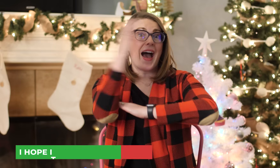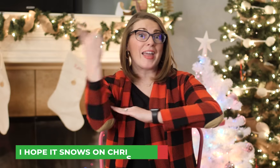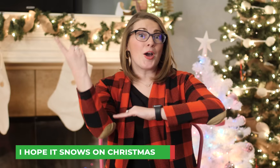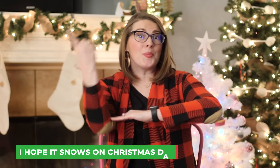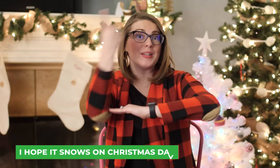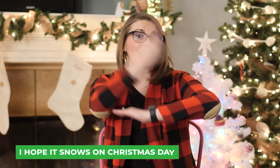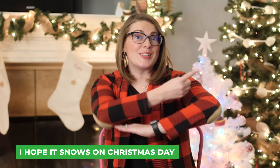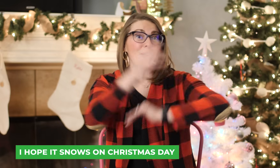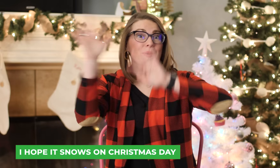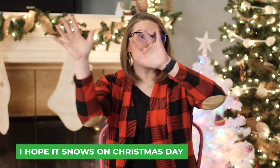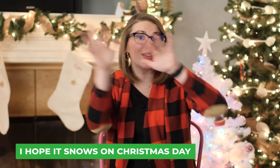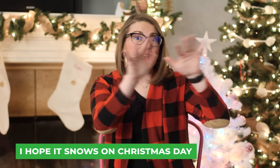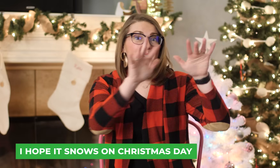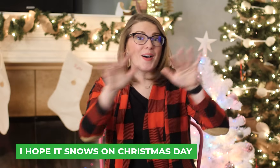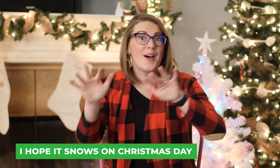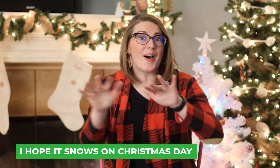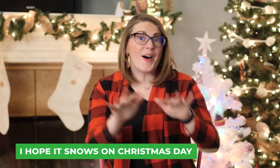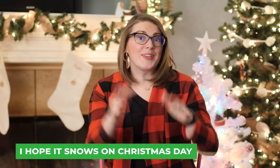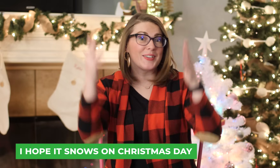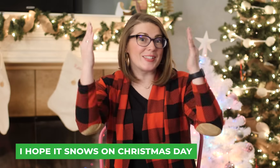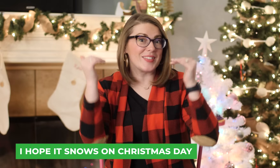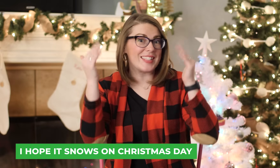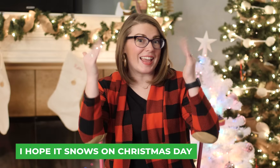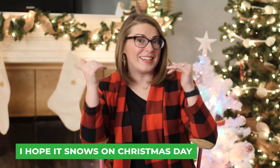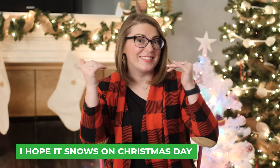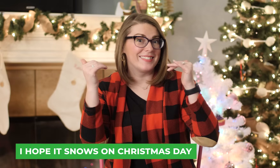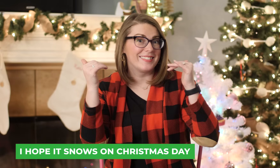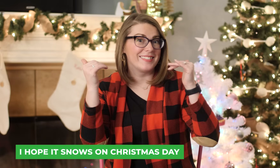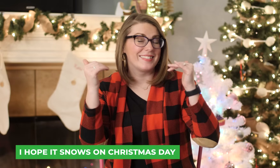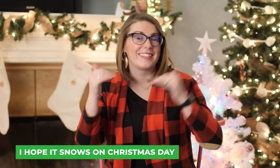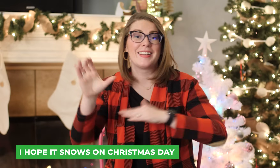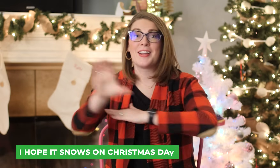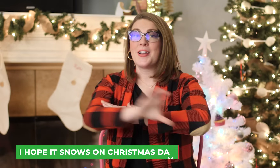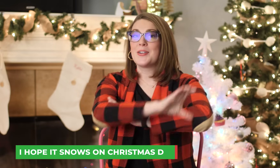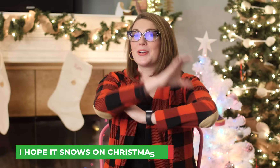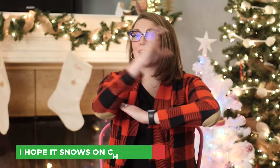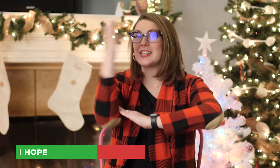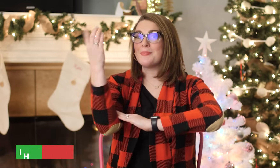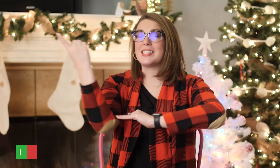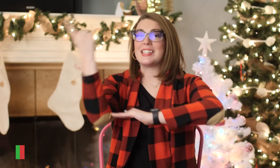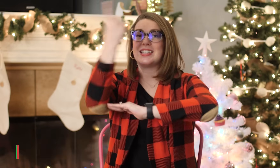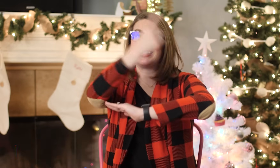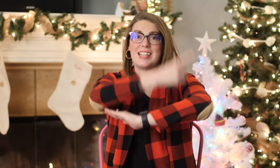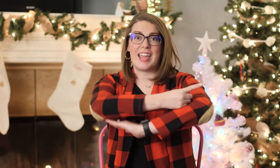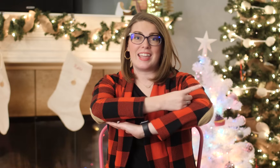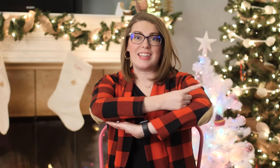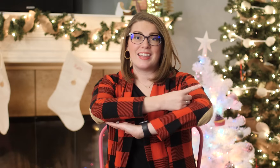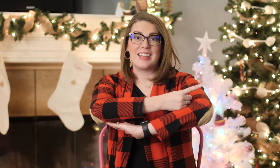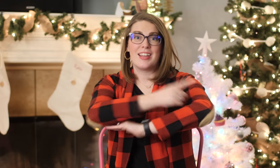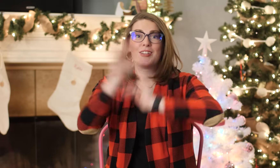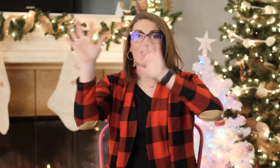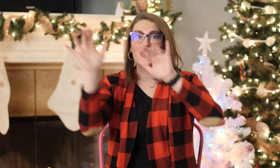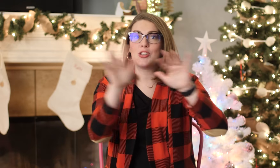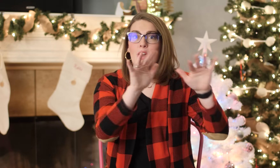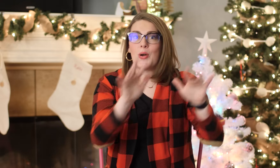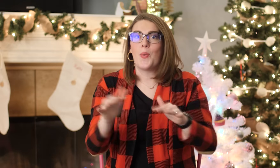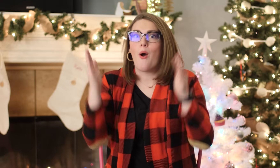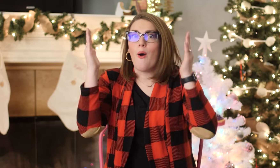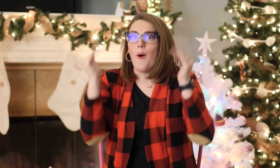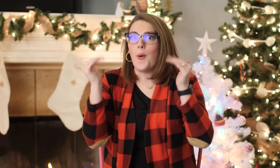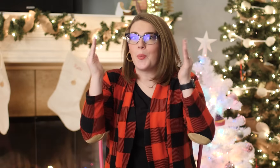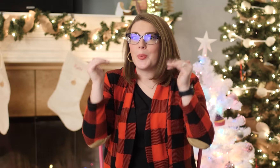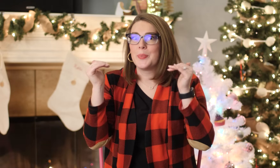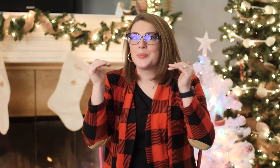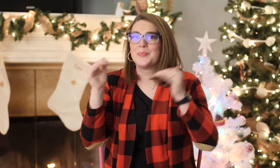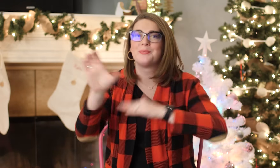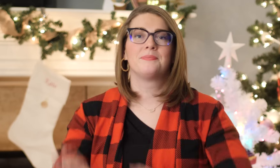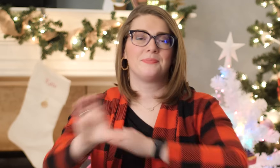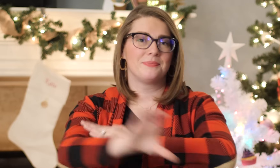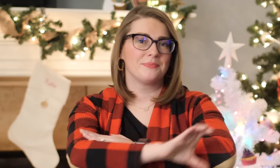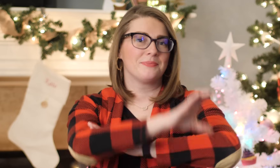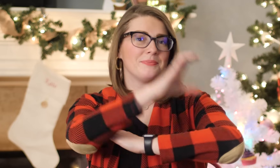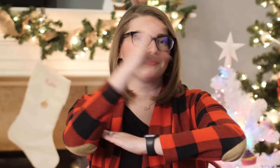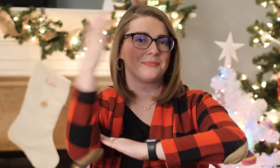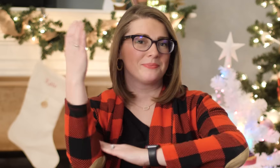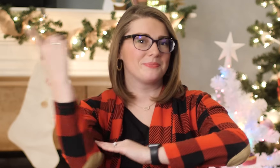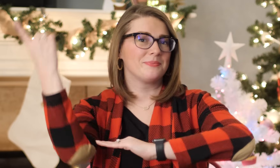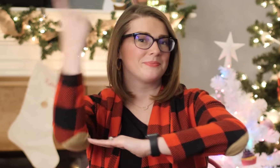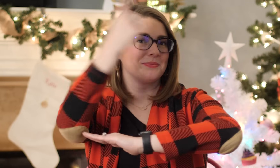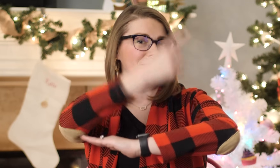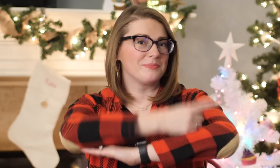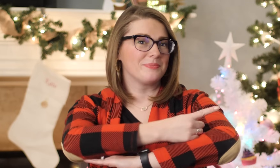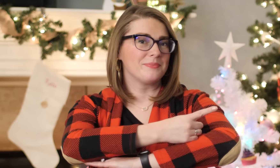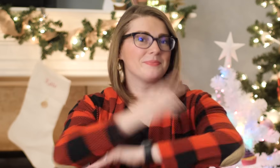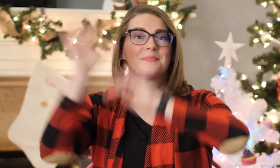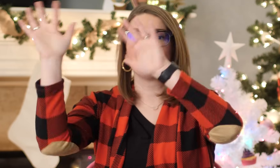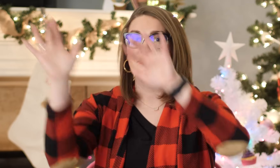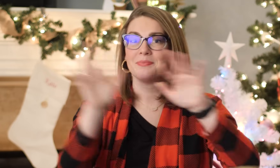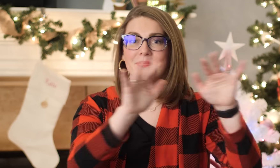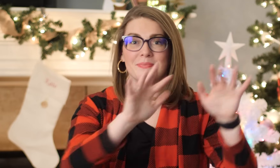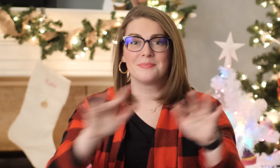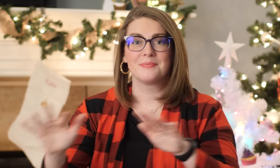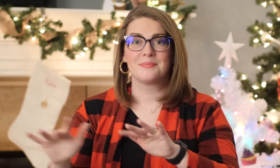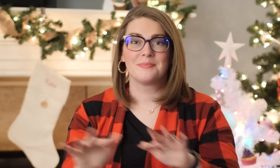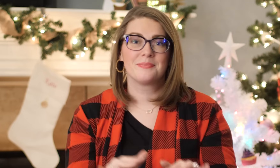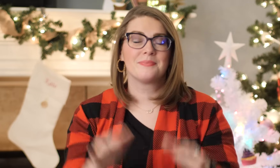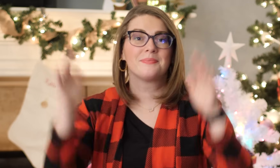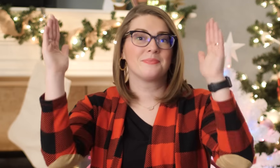I hope it snows on Christmas Day. CHRISTMAS DAY SNOW HOPE.